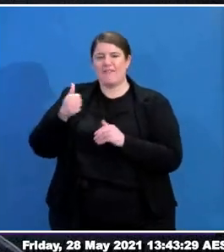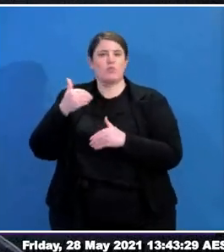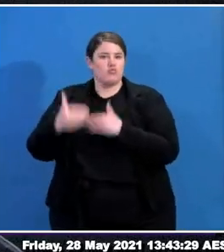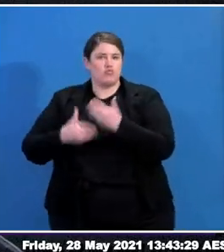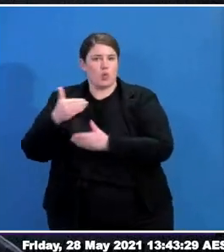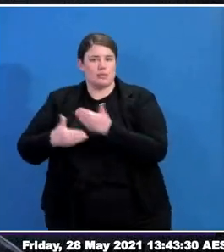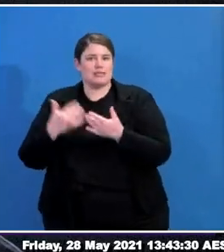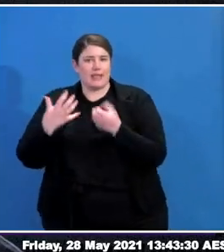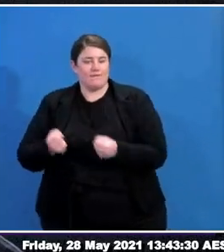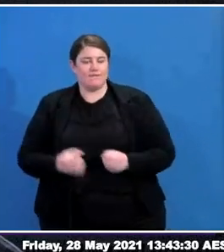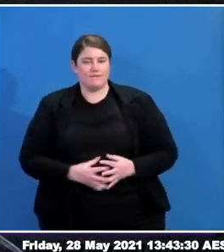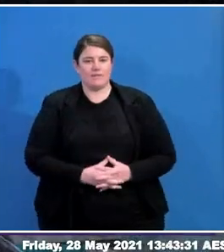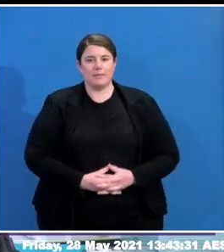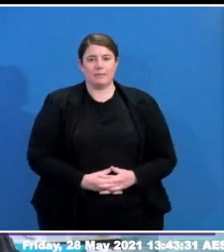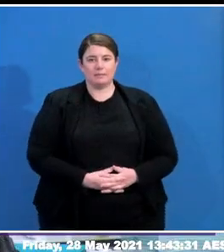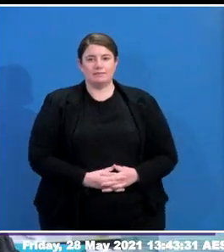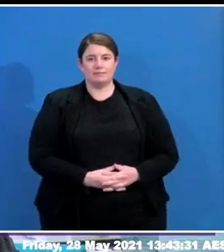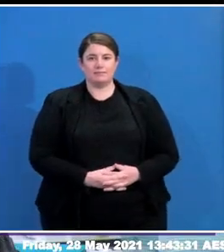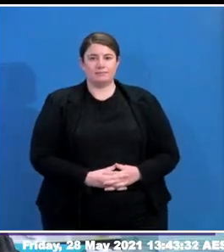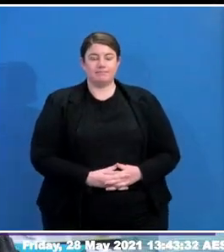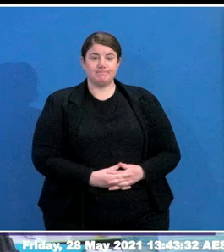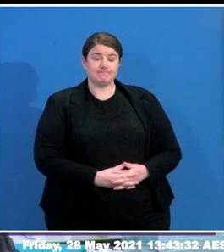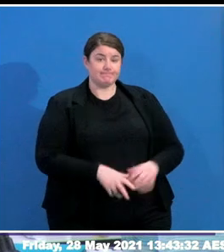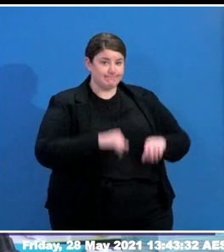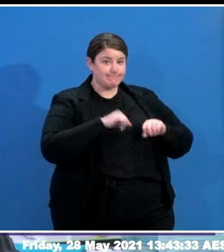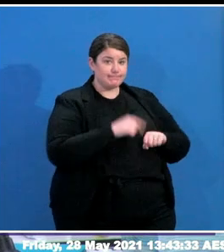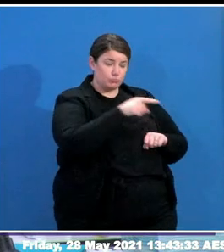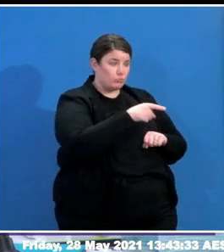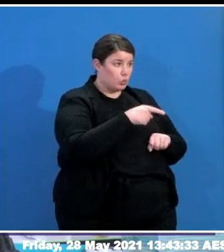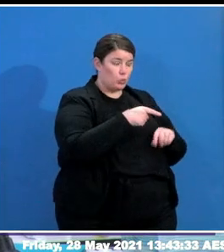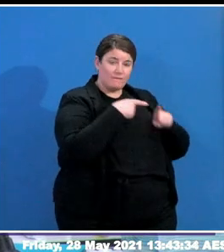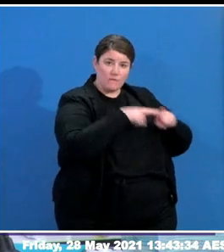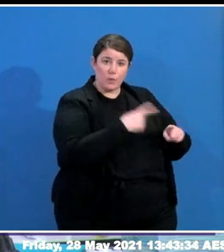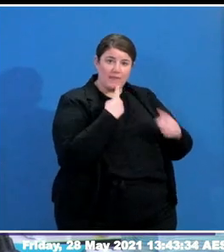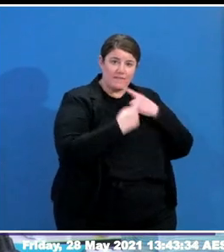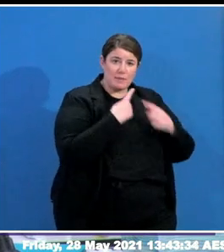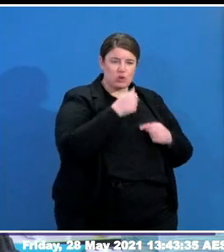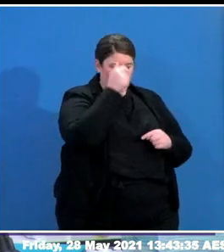the Commission to investigate that. If you have been following the evidence, you will know that Sunnyfield